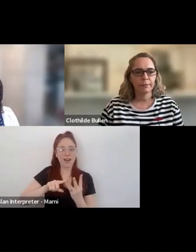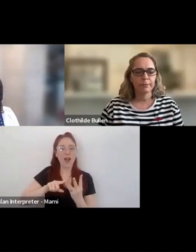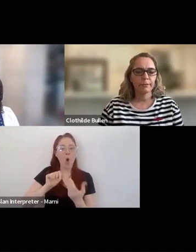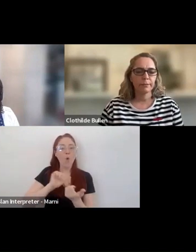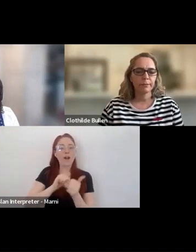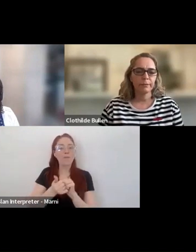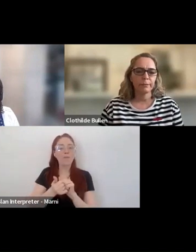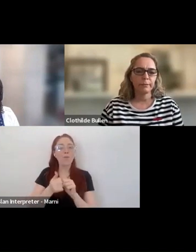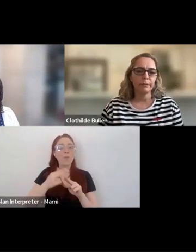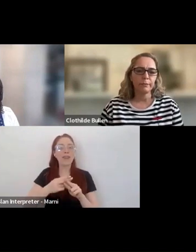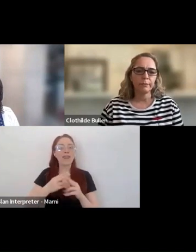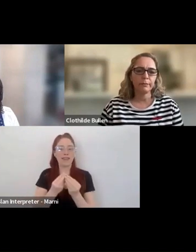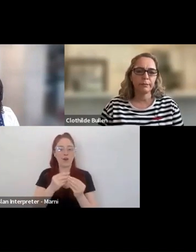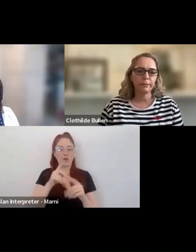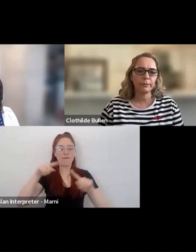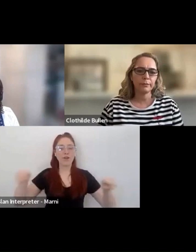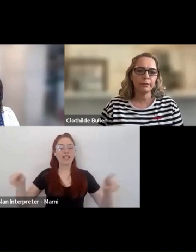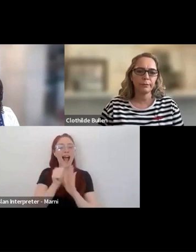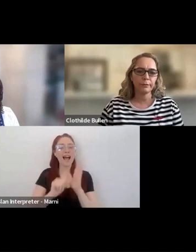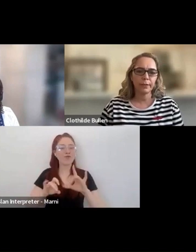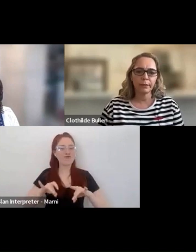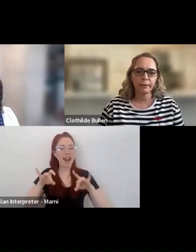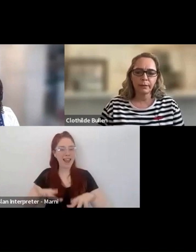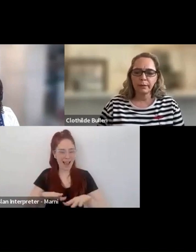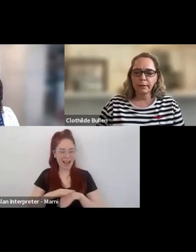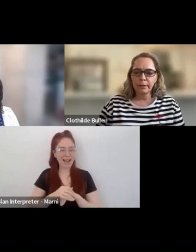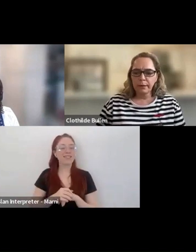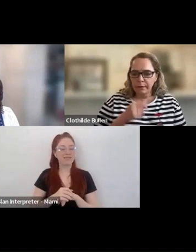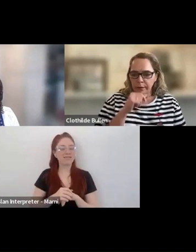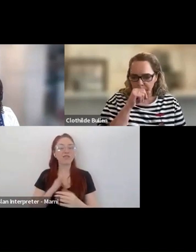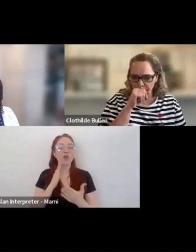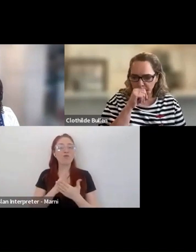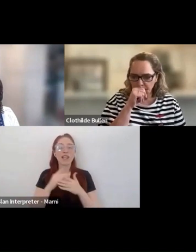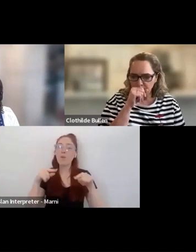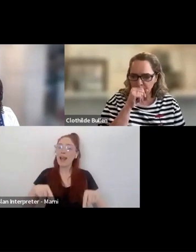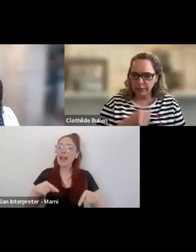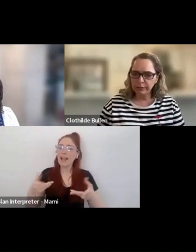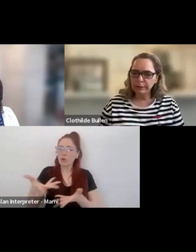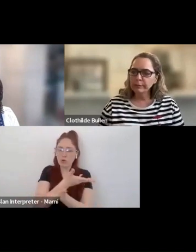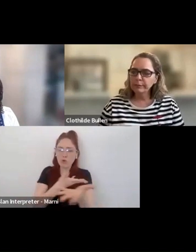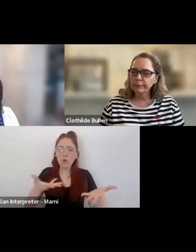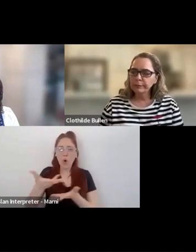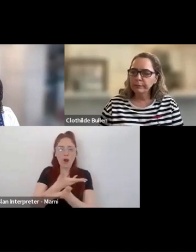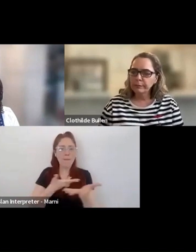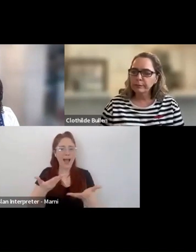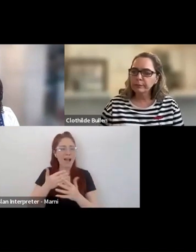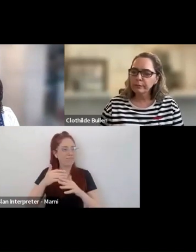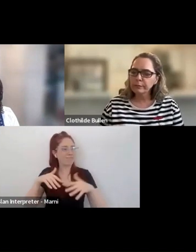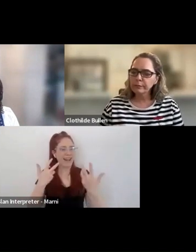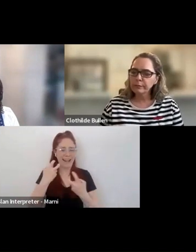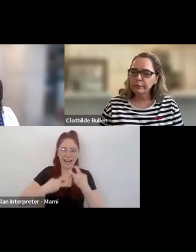Australia, to have conversations about some of the critical and contemporary issues in governance and to think about